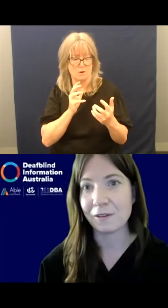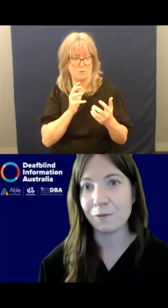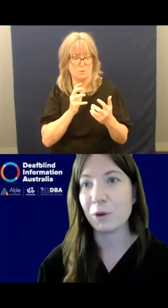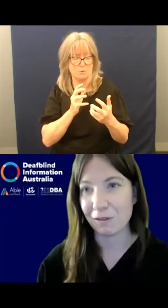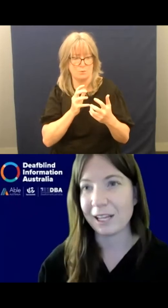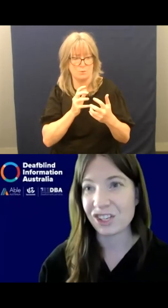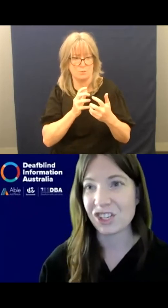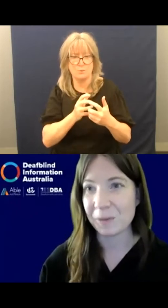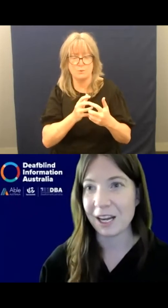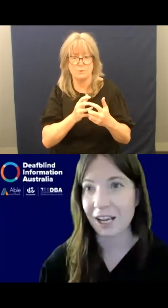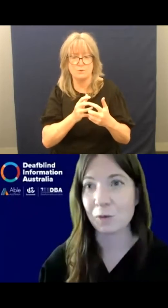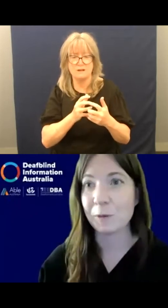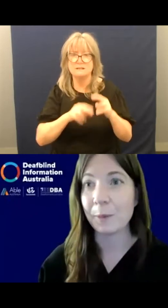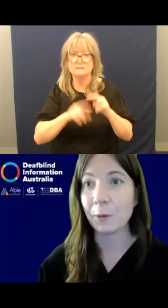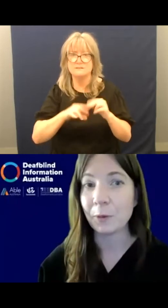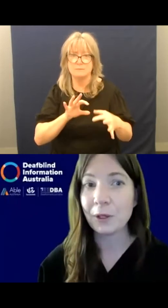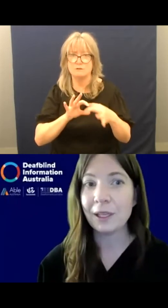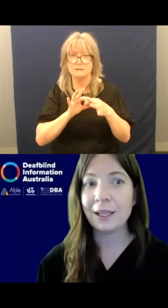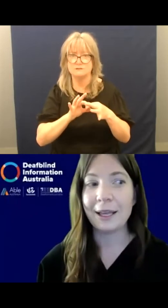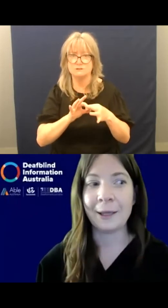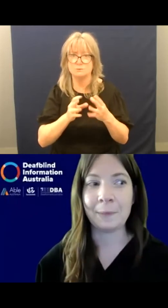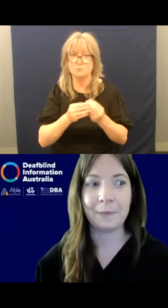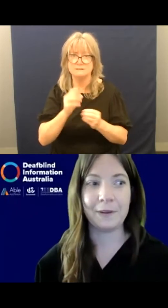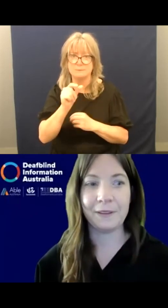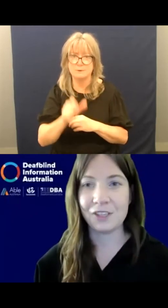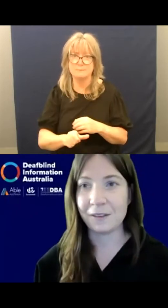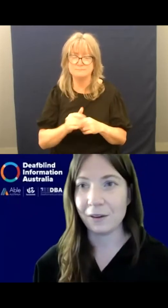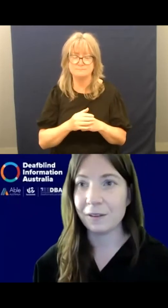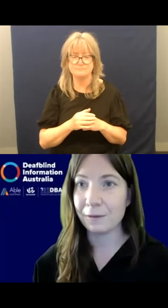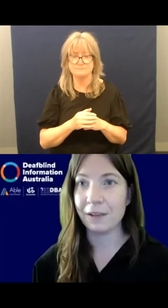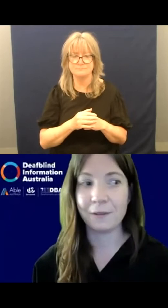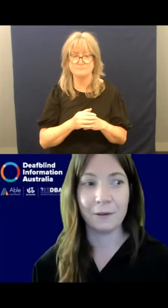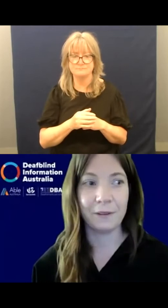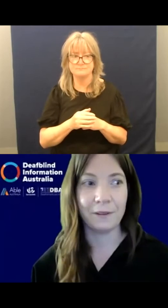building relationships and connection with people. So I'd suggest those as three sources as well.